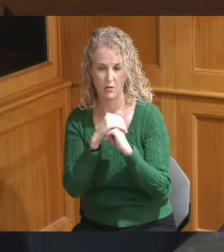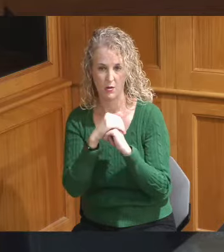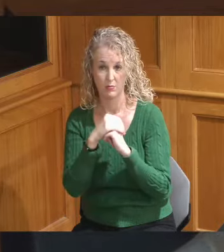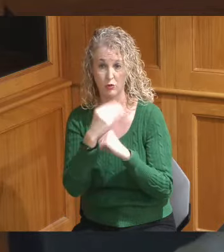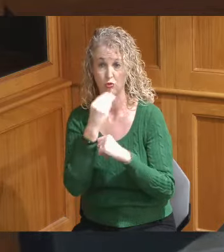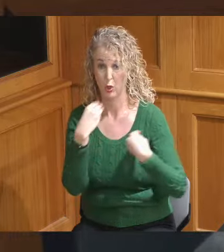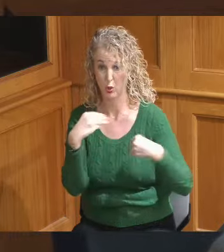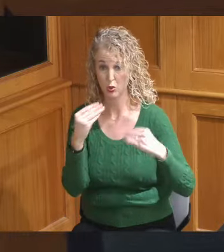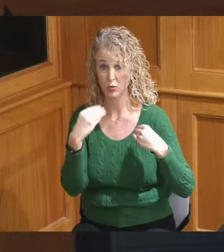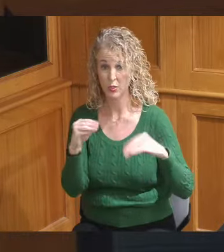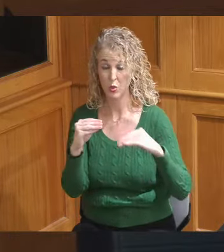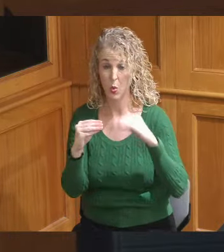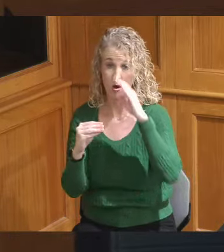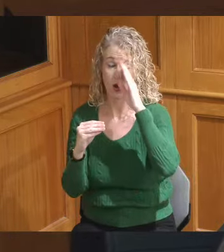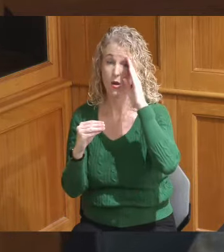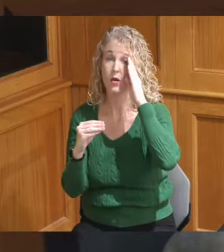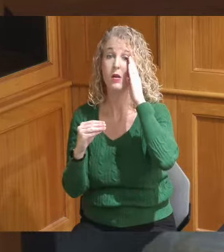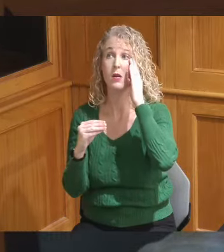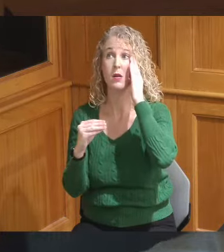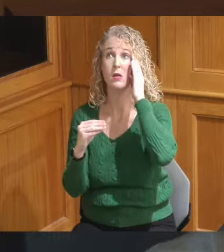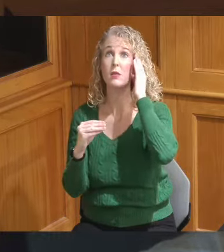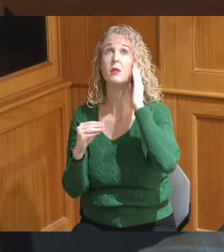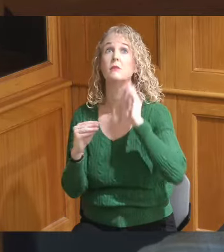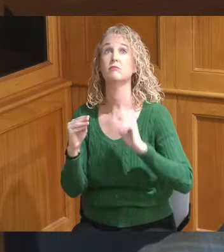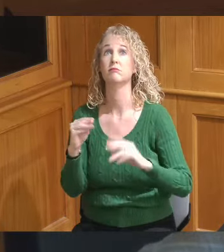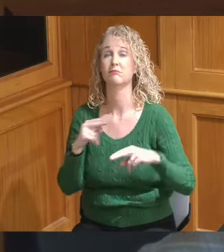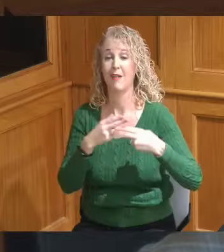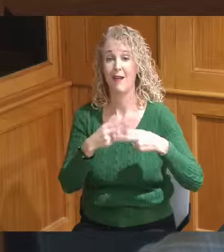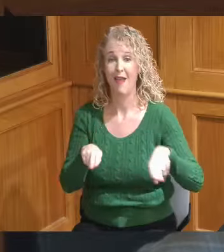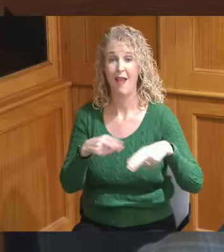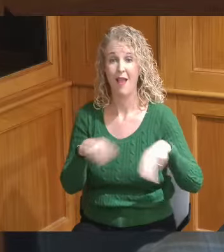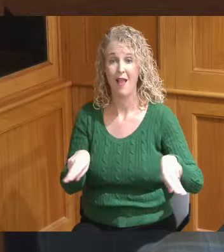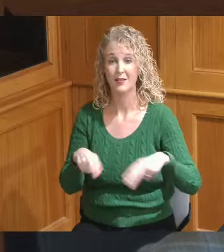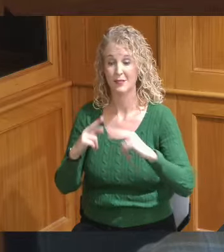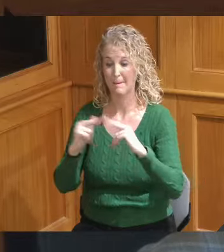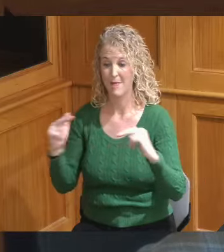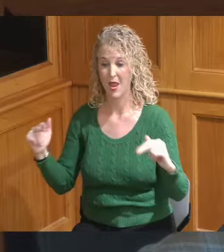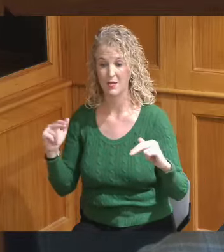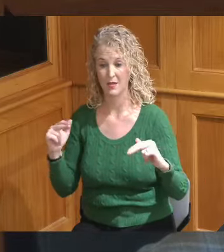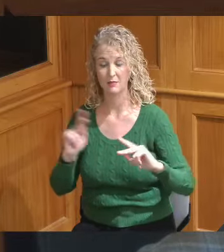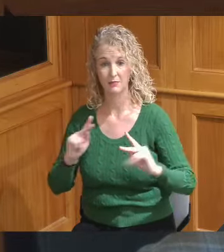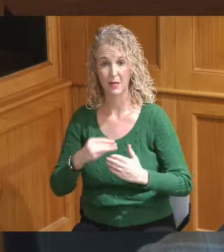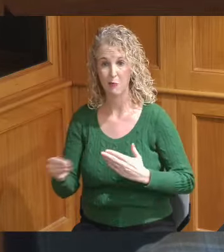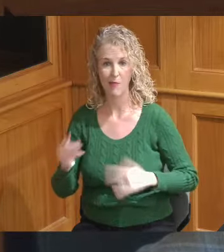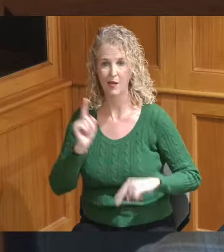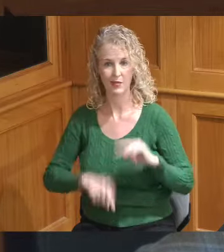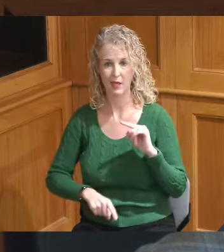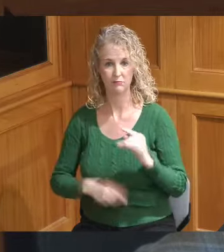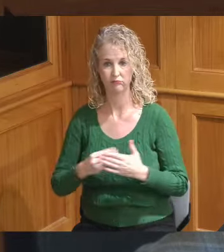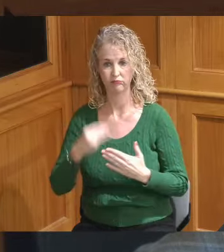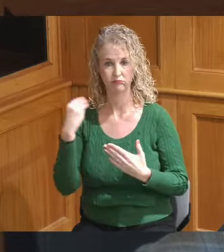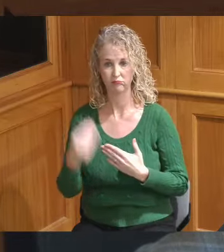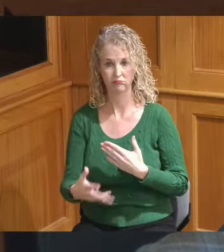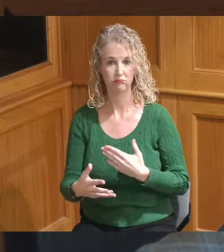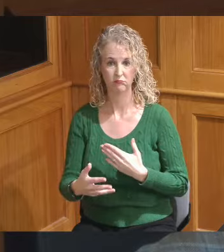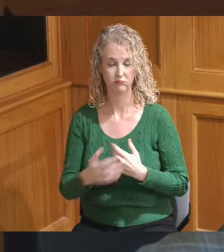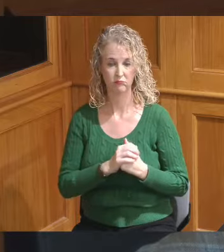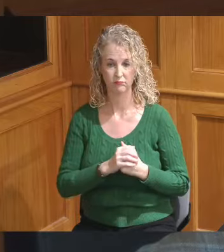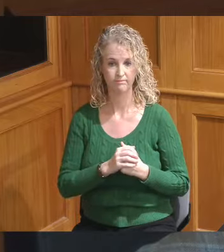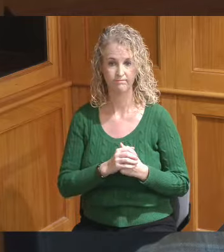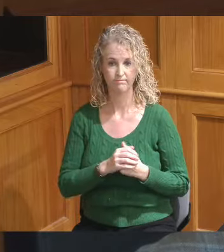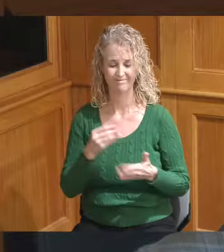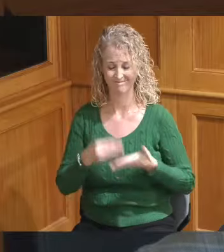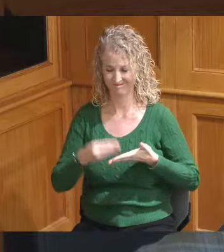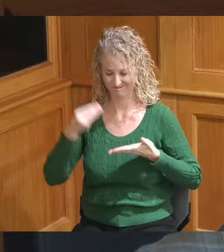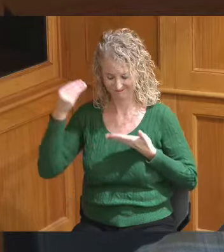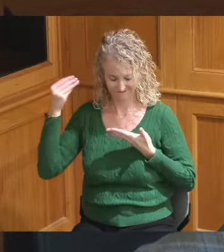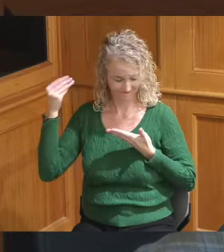store and people barely can get some eggs and some bacon. It's too expensive. It's too expensive.